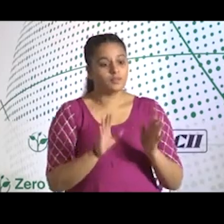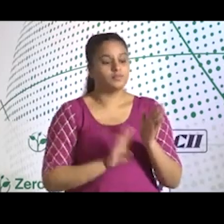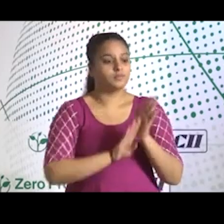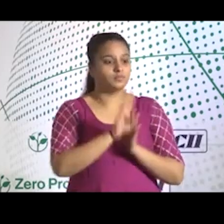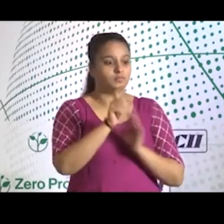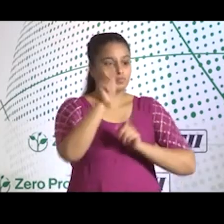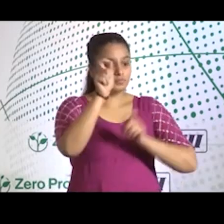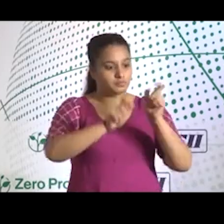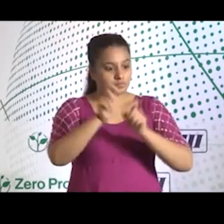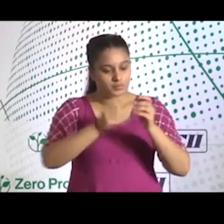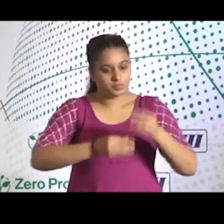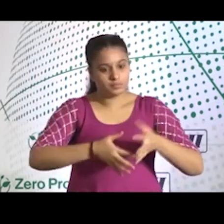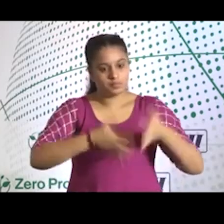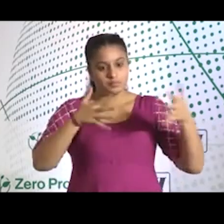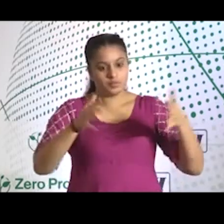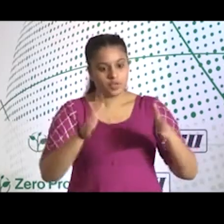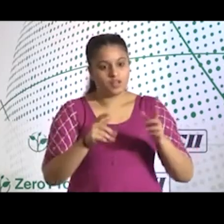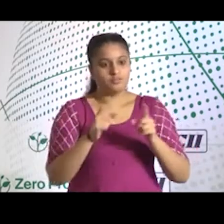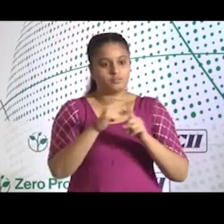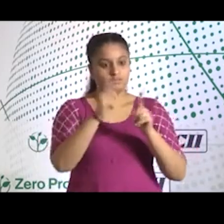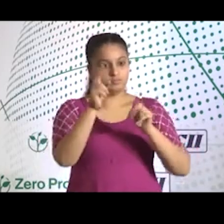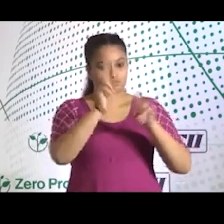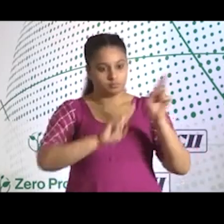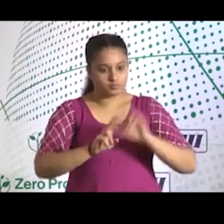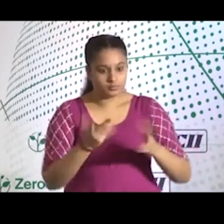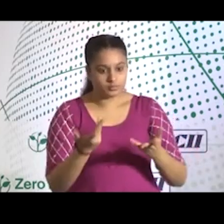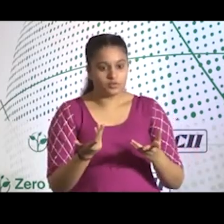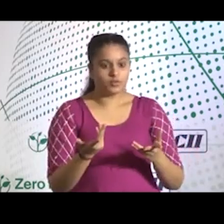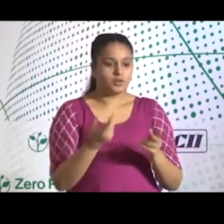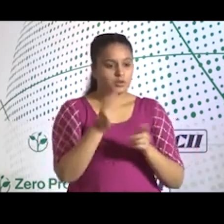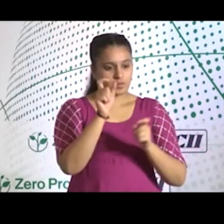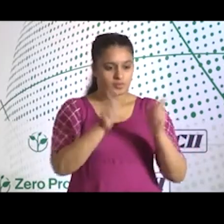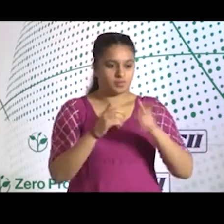designers, tech enthusiasts that exist,